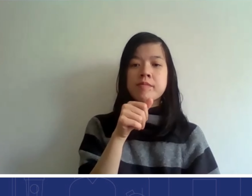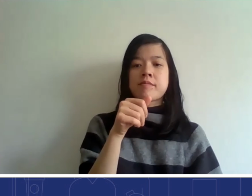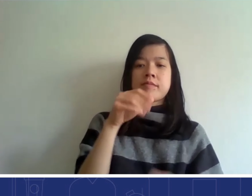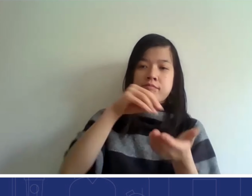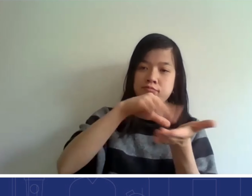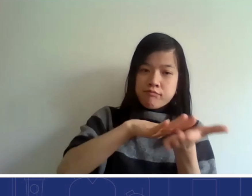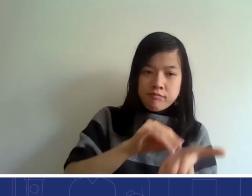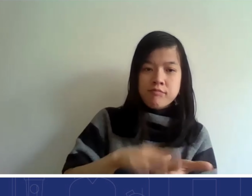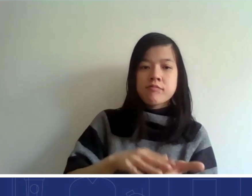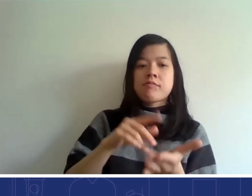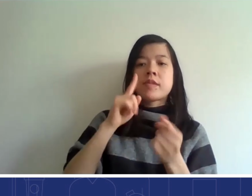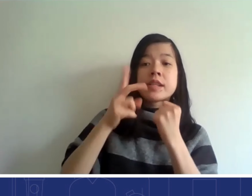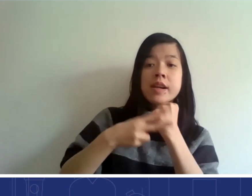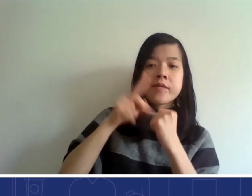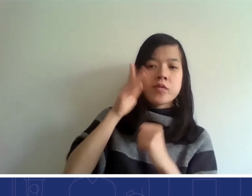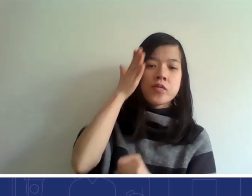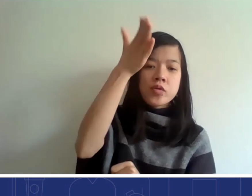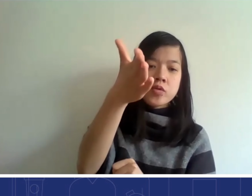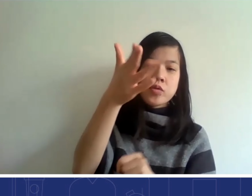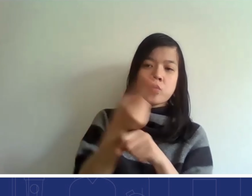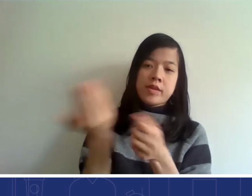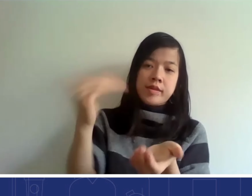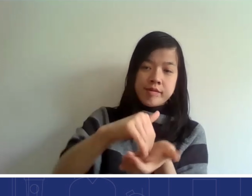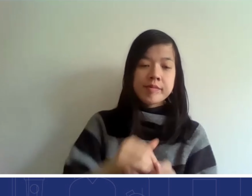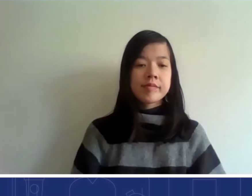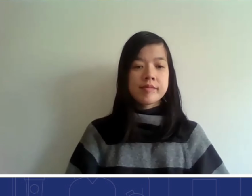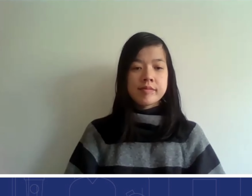user names and passwords so that you can use them in the future.